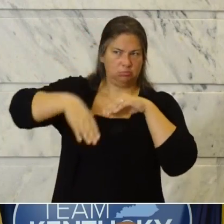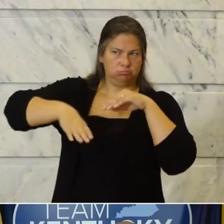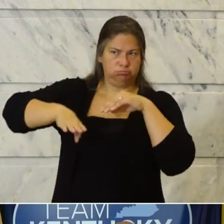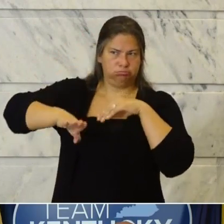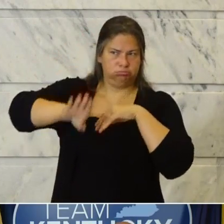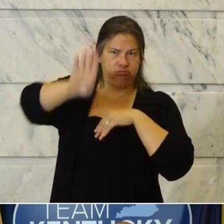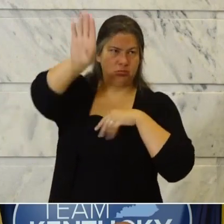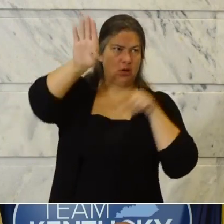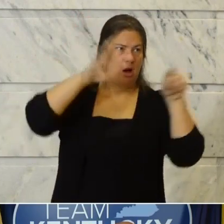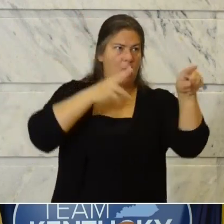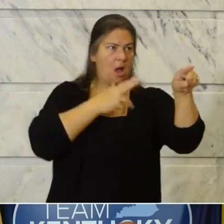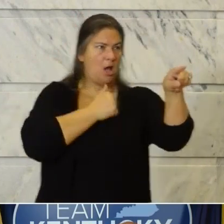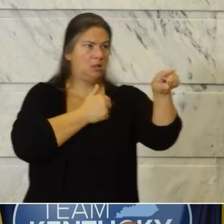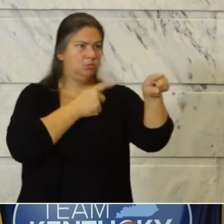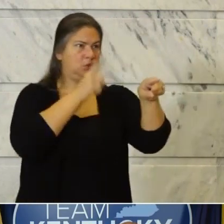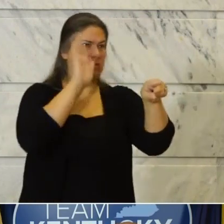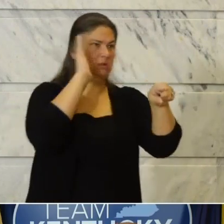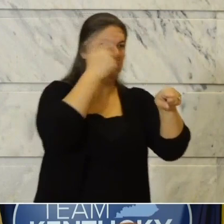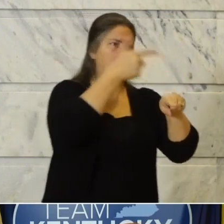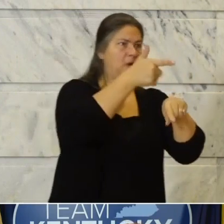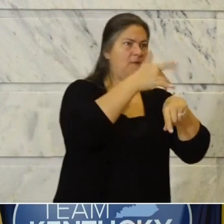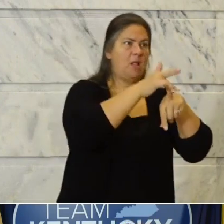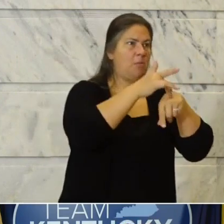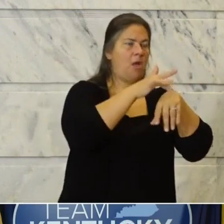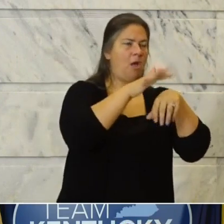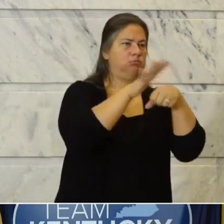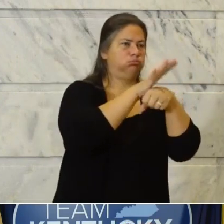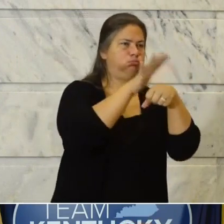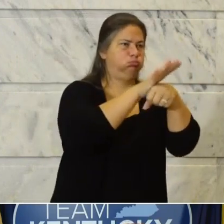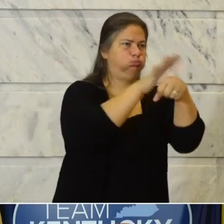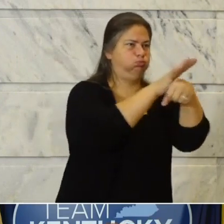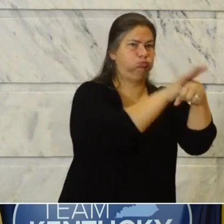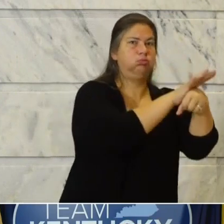wide array of latitude for local control. So here's how this works.